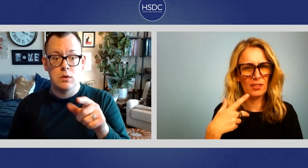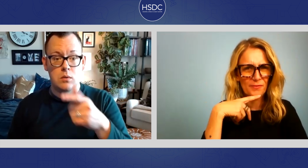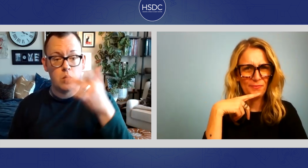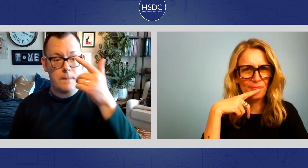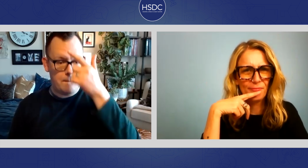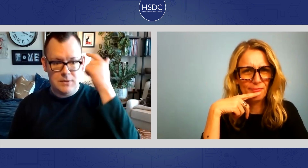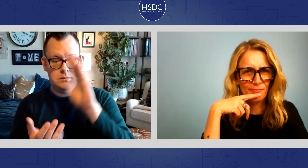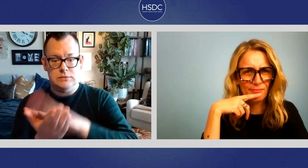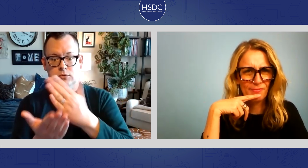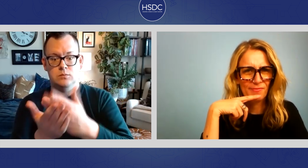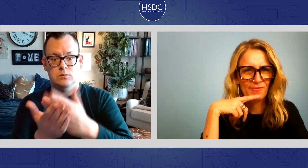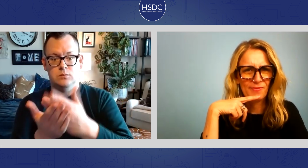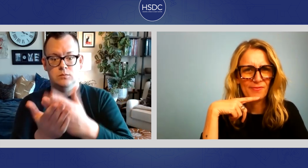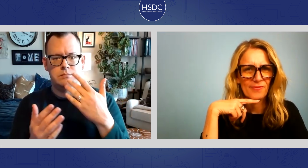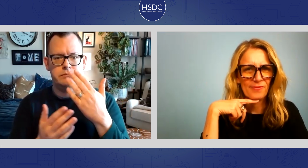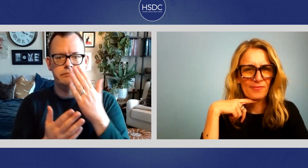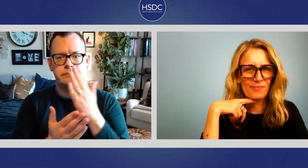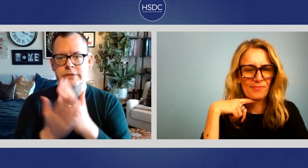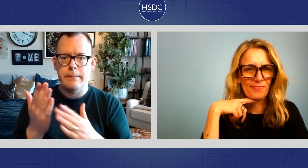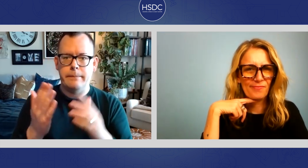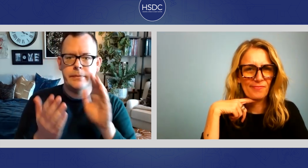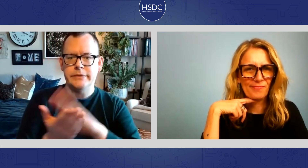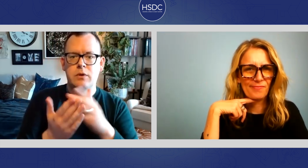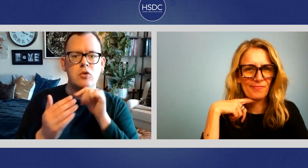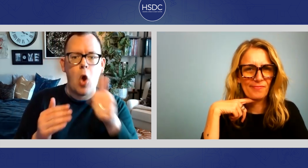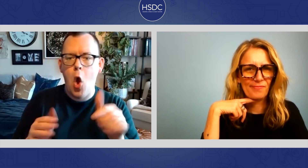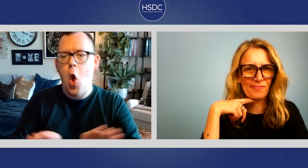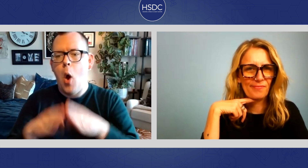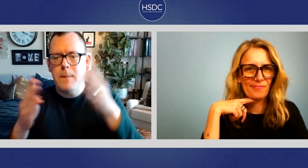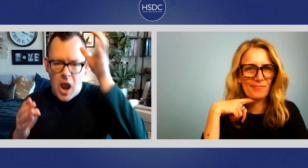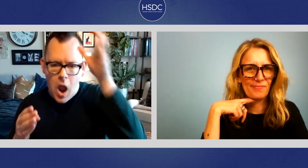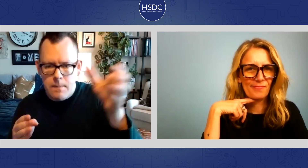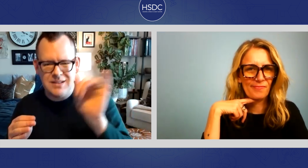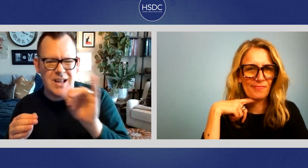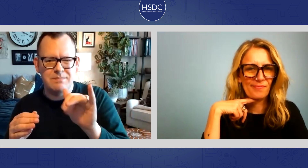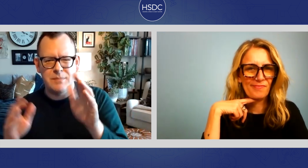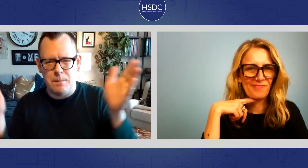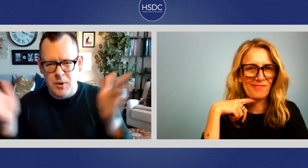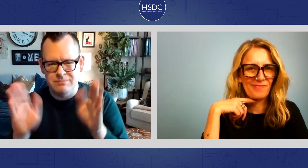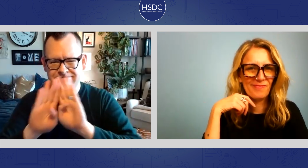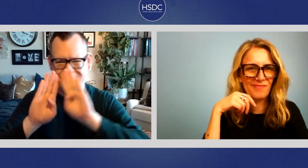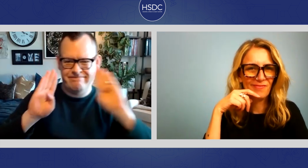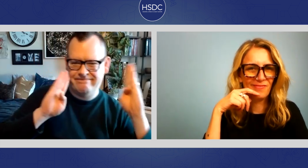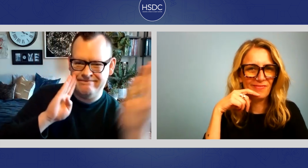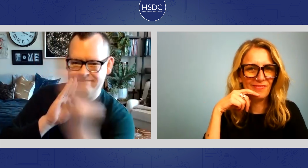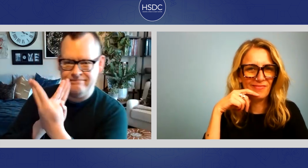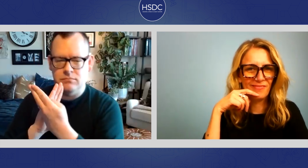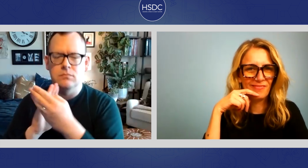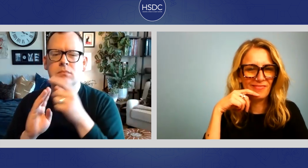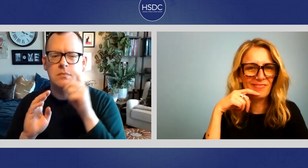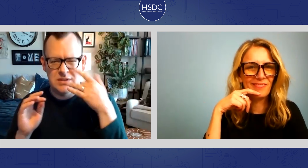Yeah kitchens. Some kitchens do not have an open concept. You might have a smaller, walled-in